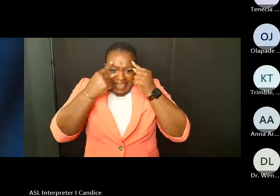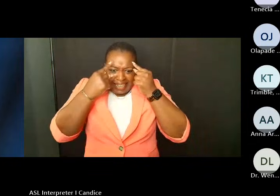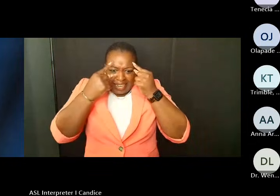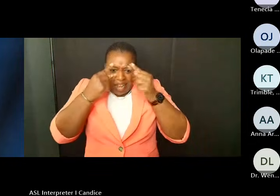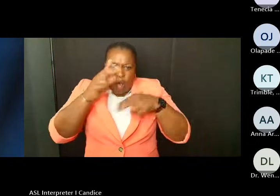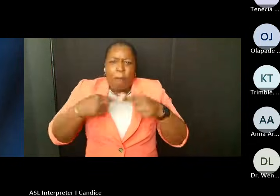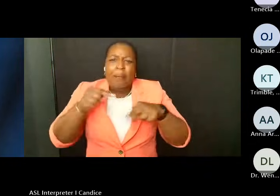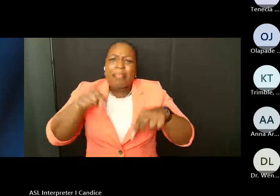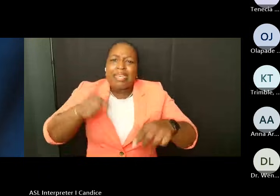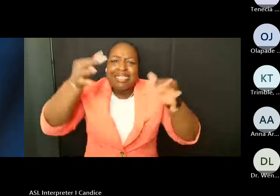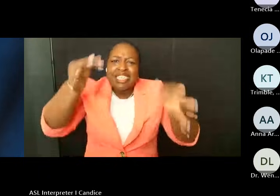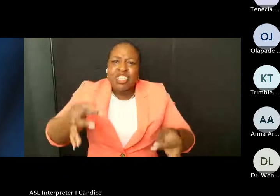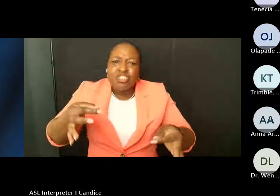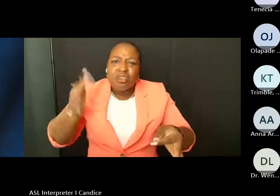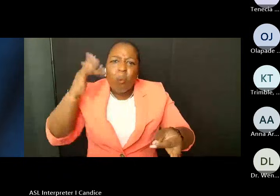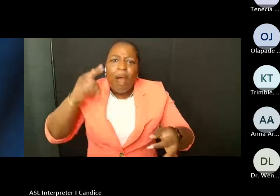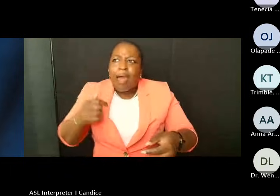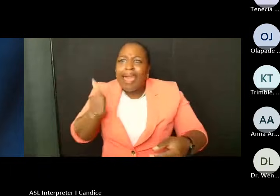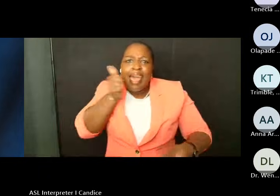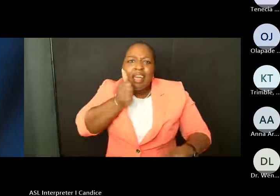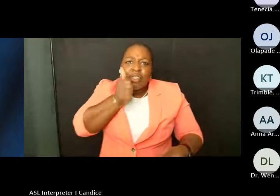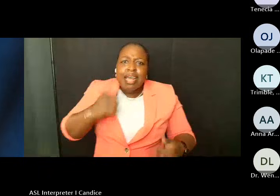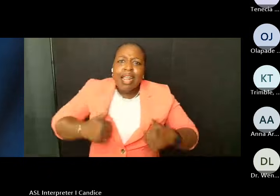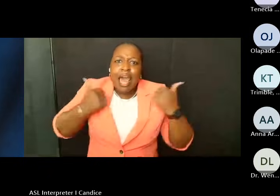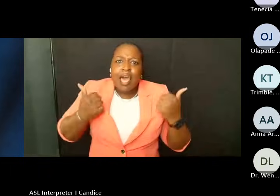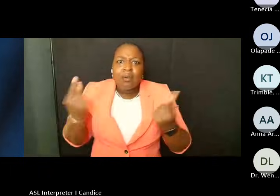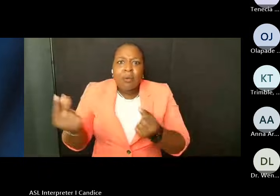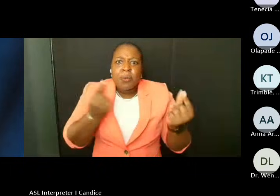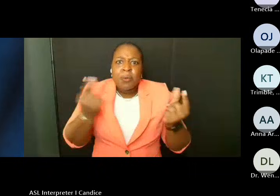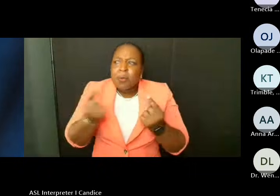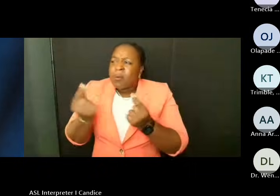As much as we tell people that they have to make an informed decision,